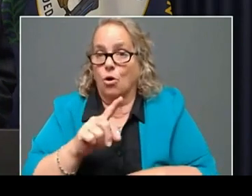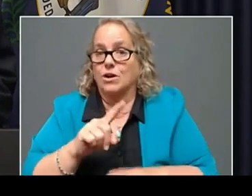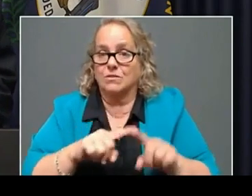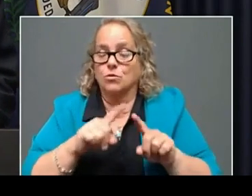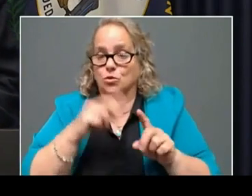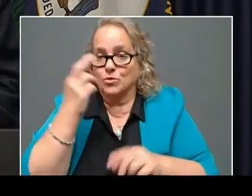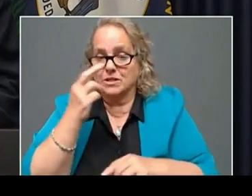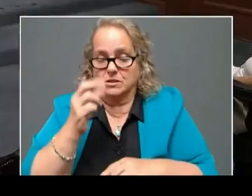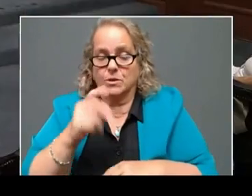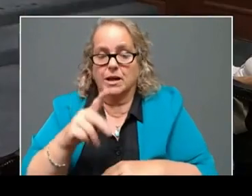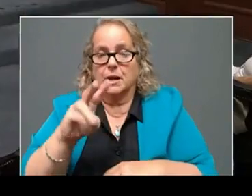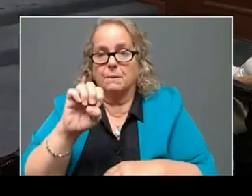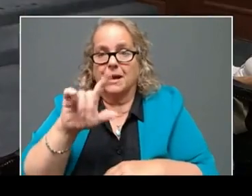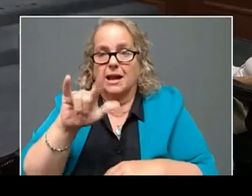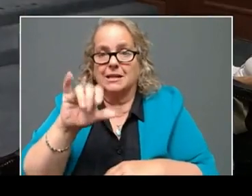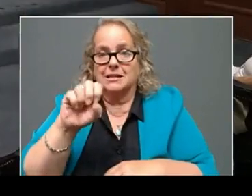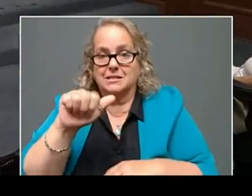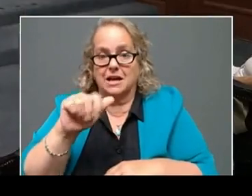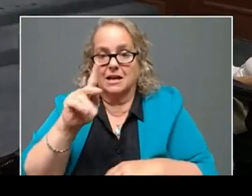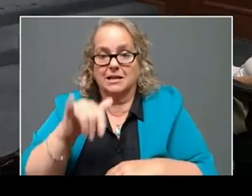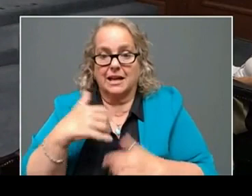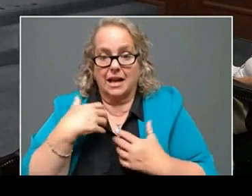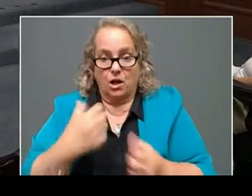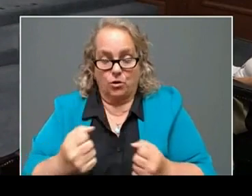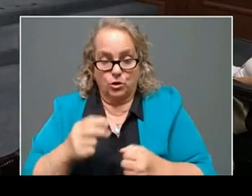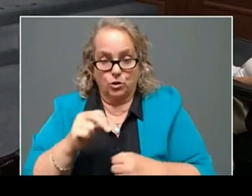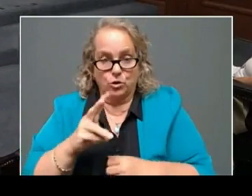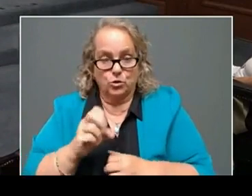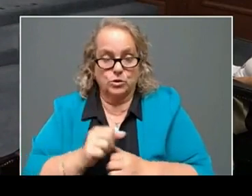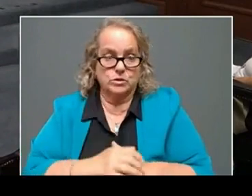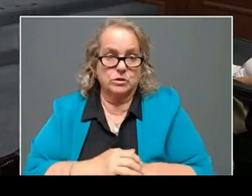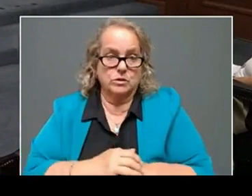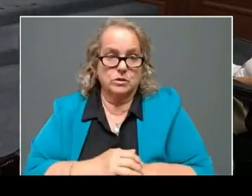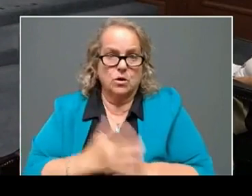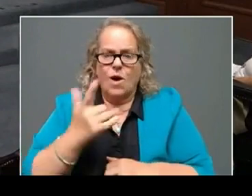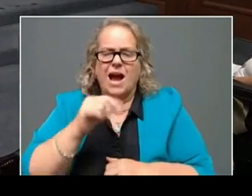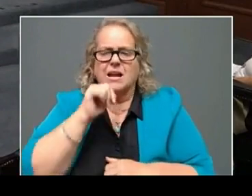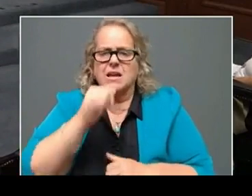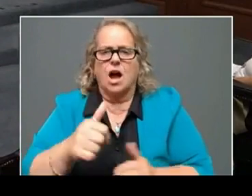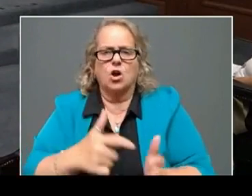Kentucky health news. Why not require vaccinations of healthcare workers and